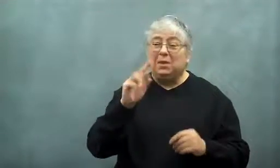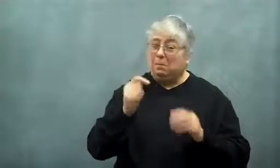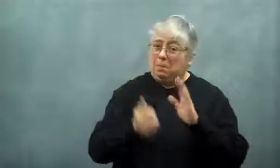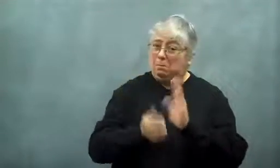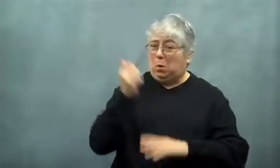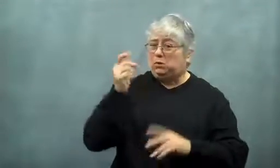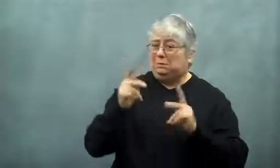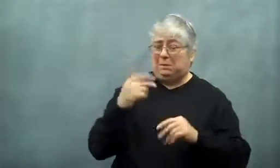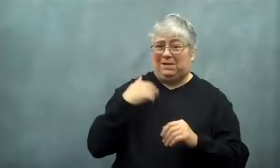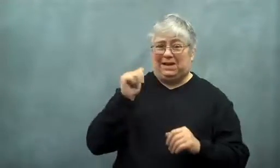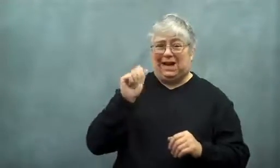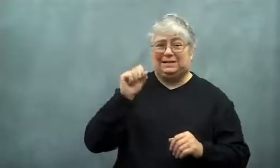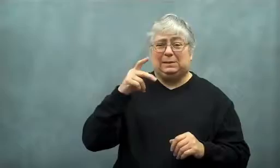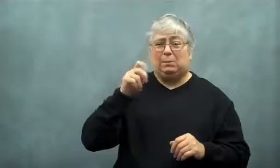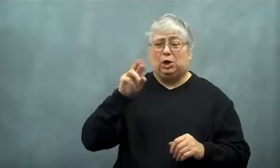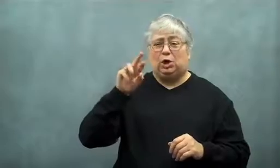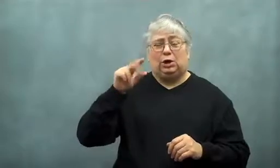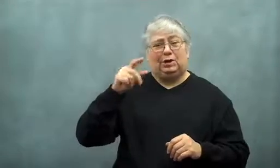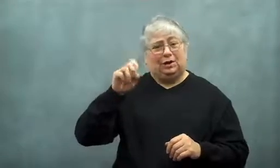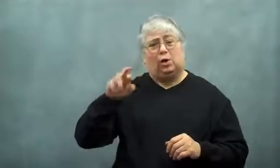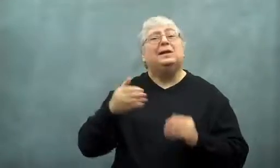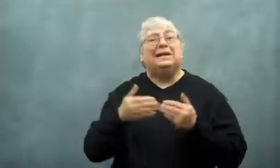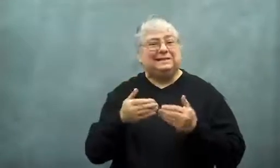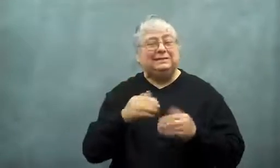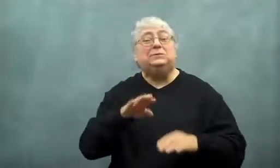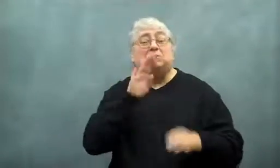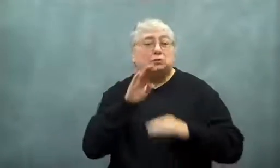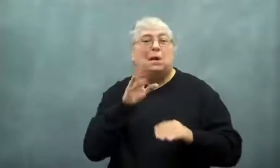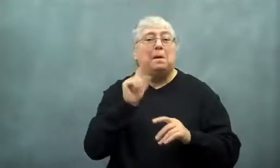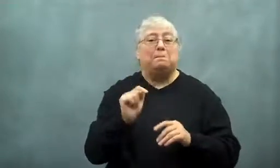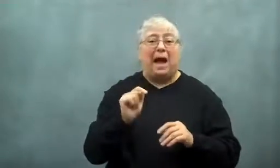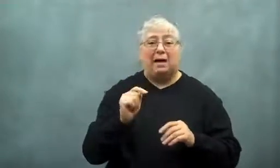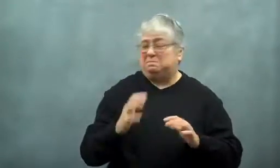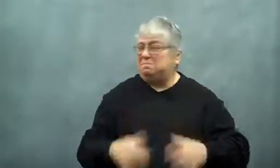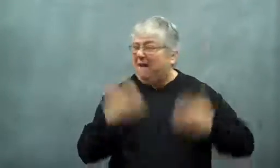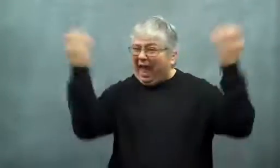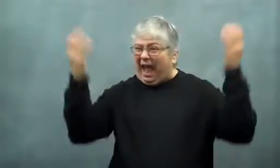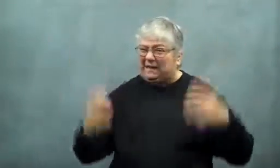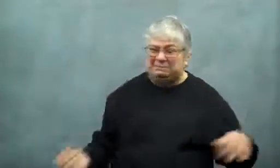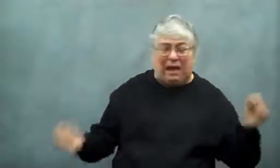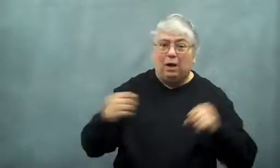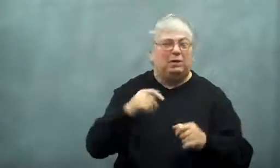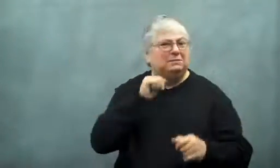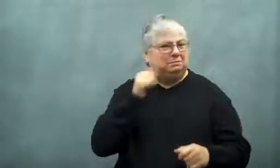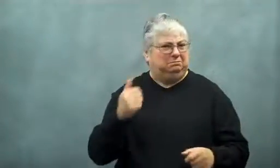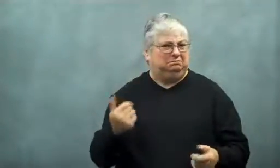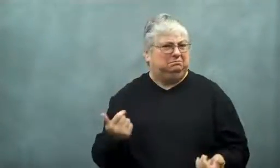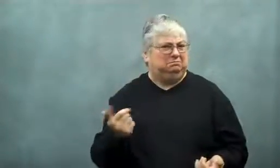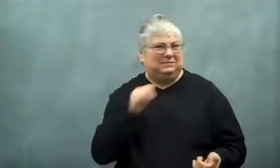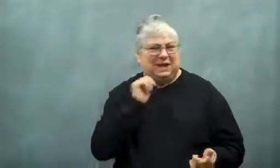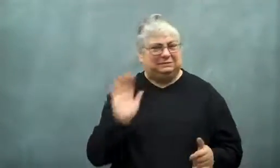Most who have Asperger's can be easily frustrated,